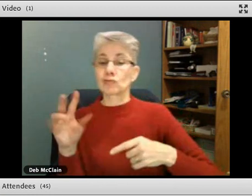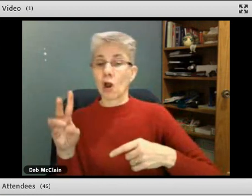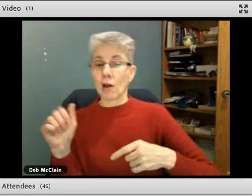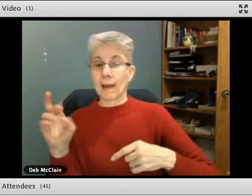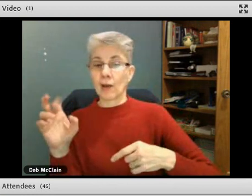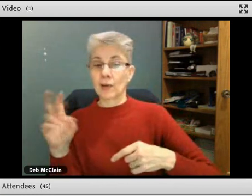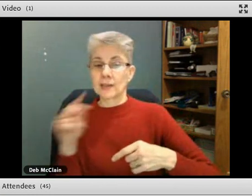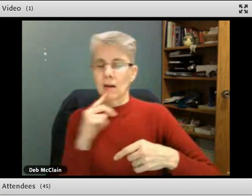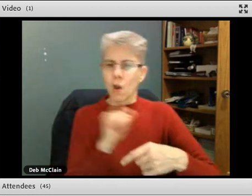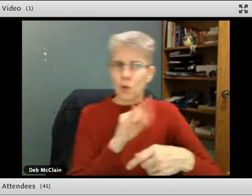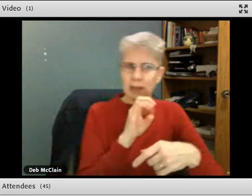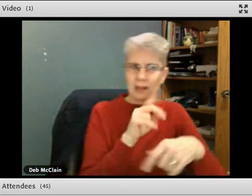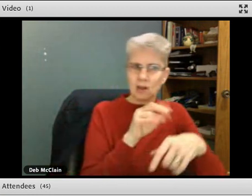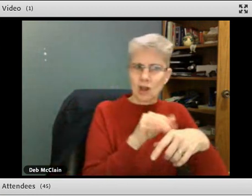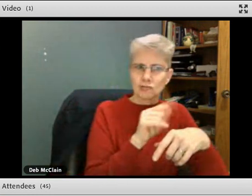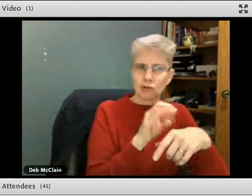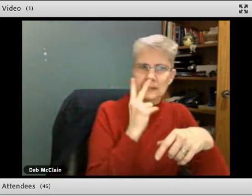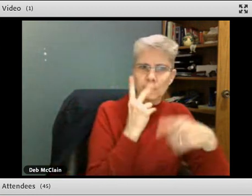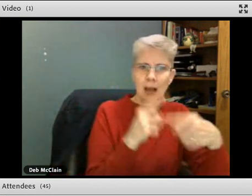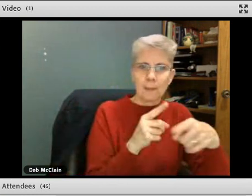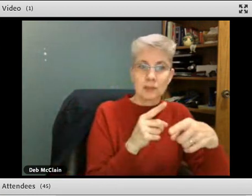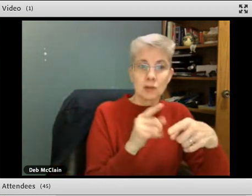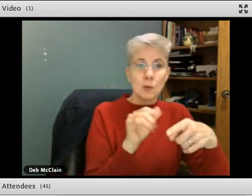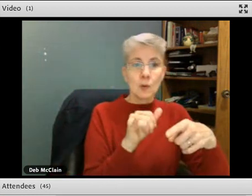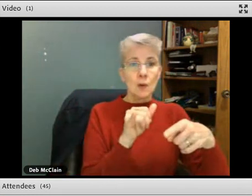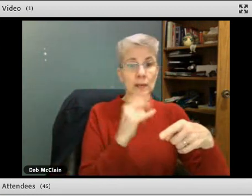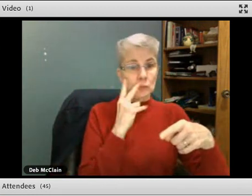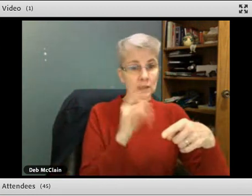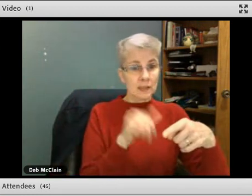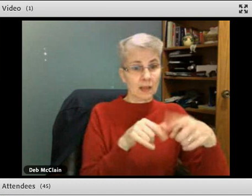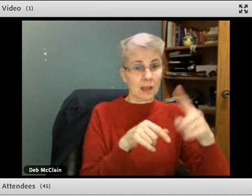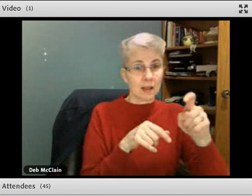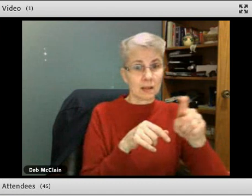Oh, can you see that?